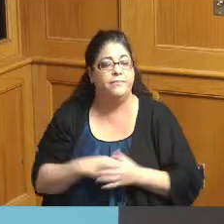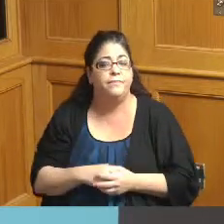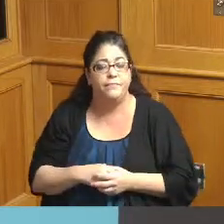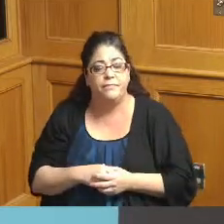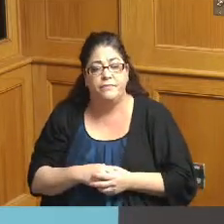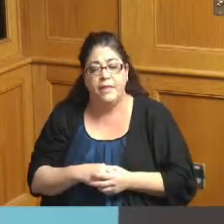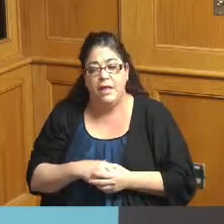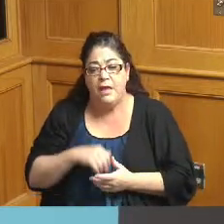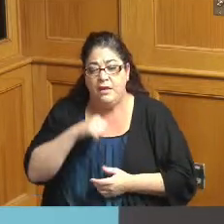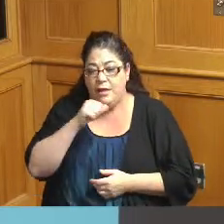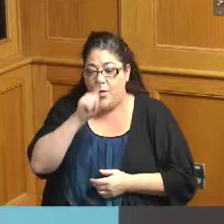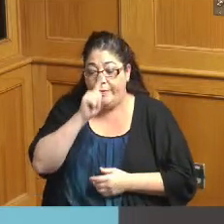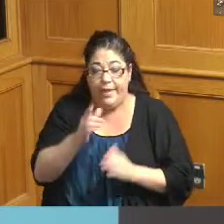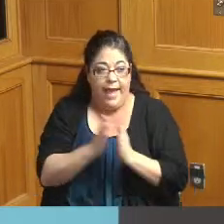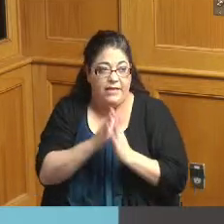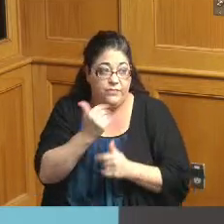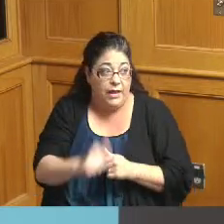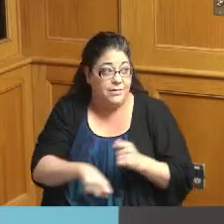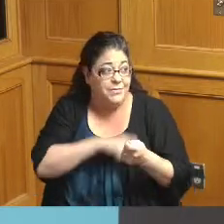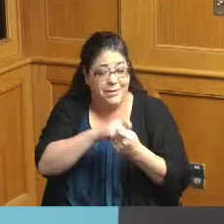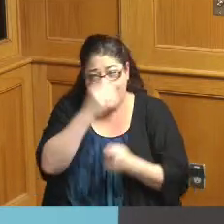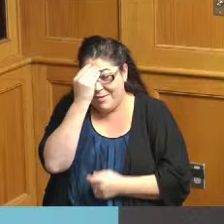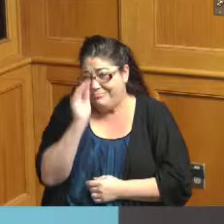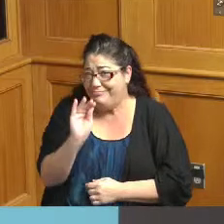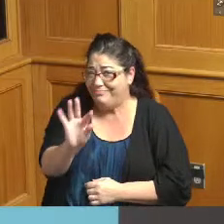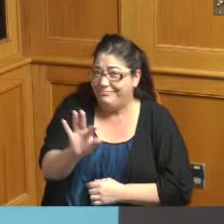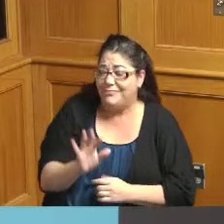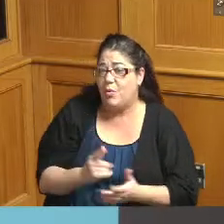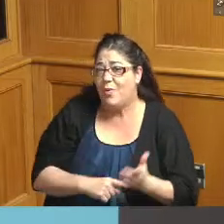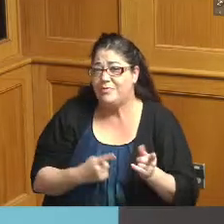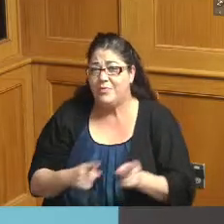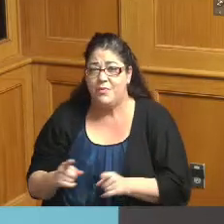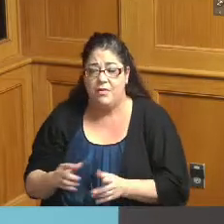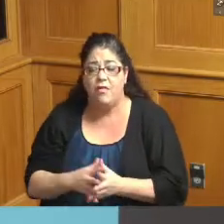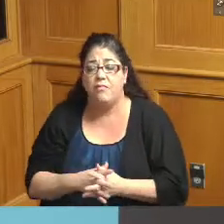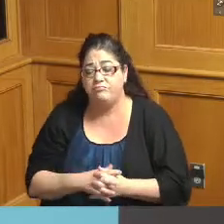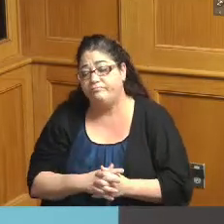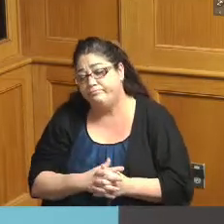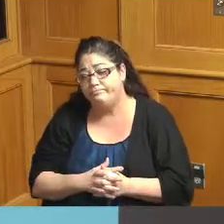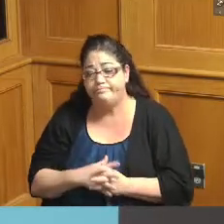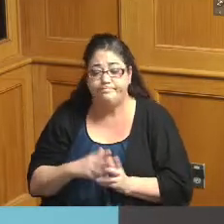asking for anything specific on this but just want to give you some heads up about that's the